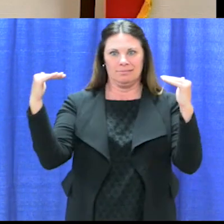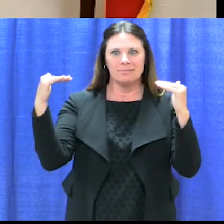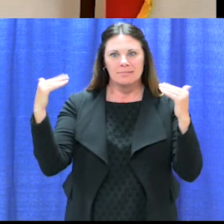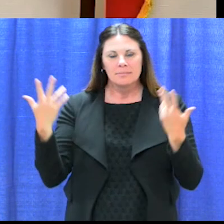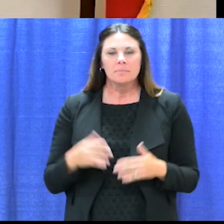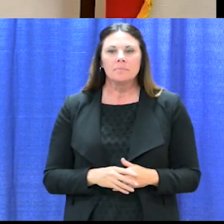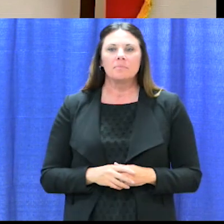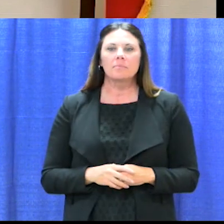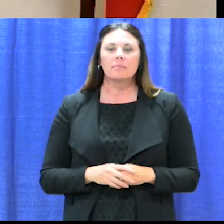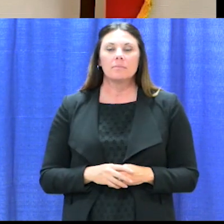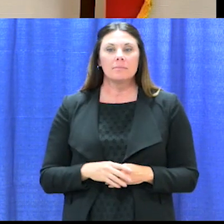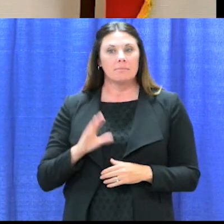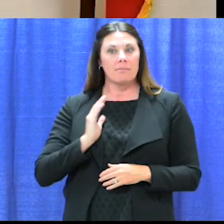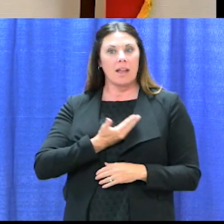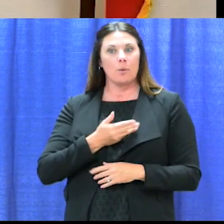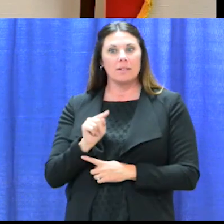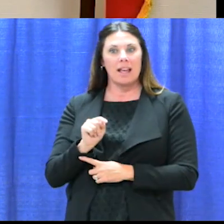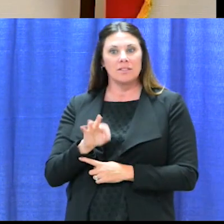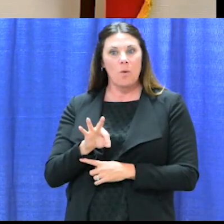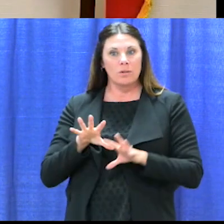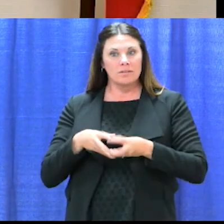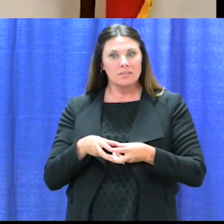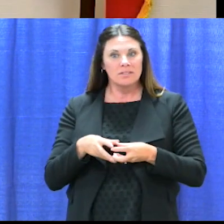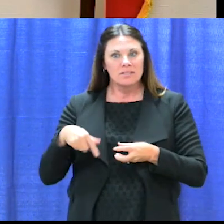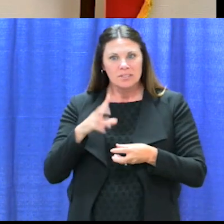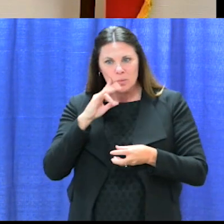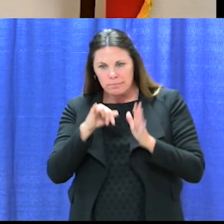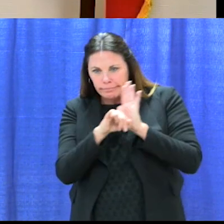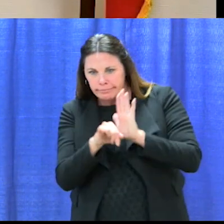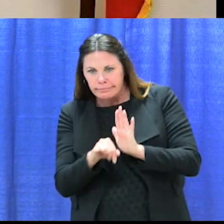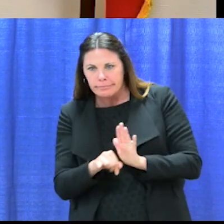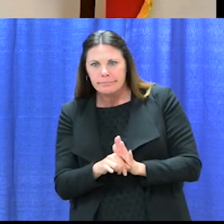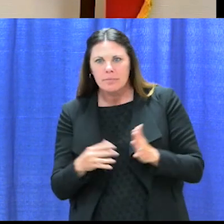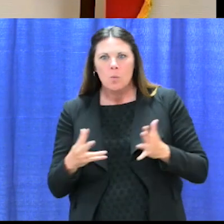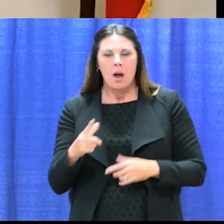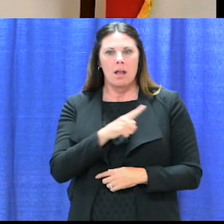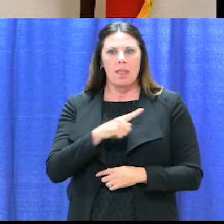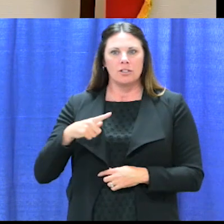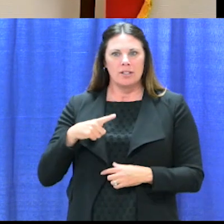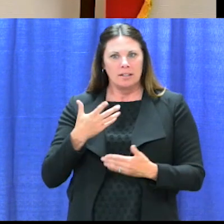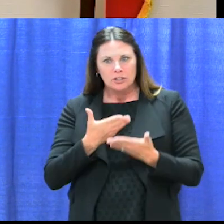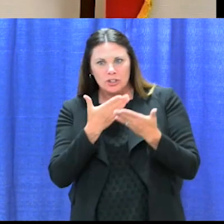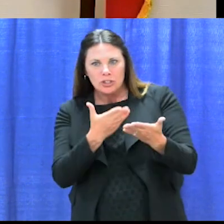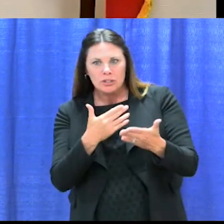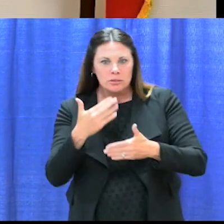Our task force will identify any legislative steps that may be taken to help to move this work.